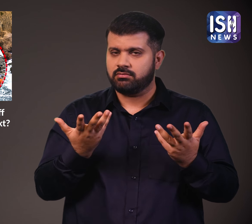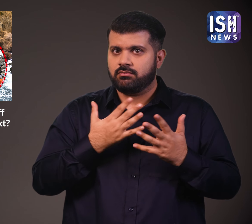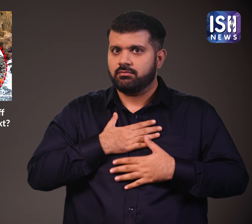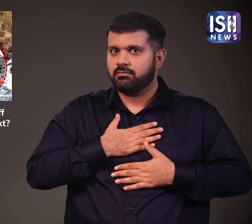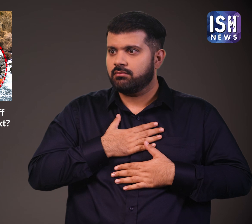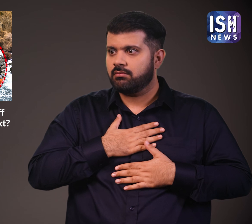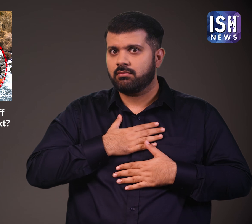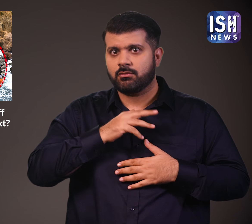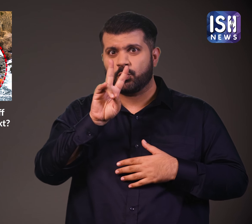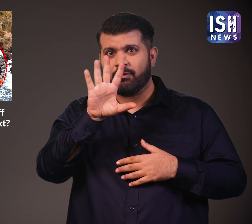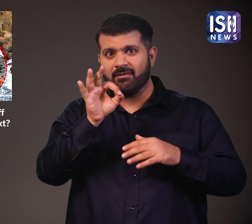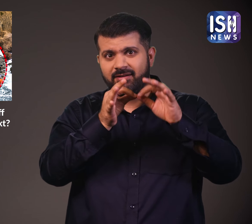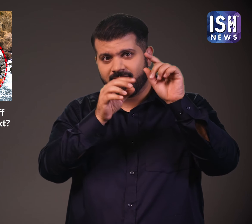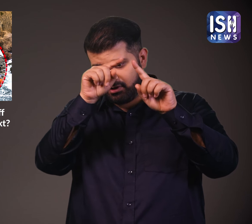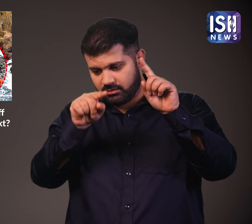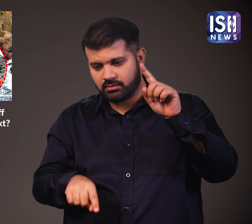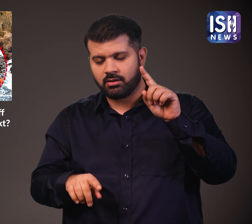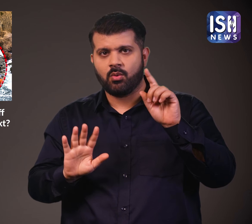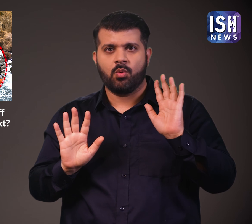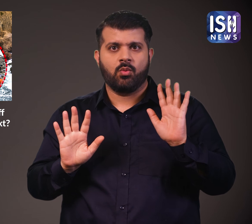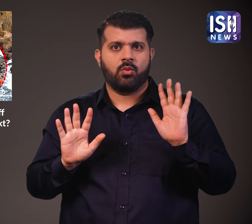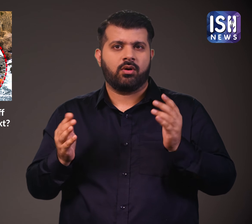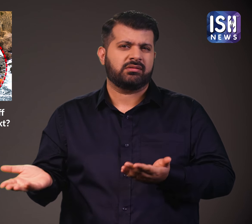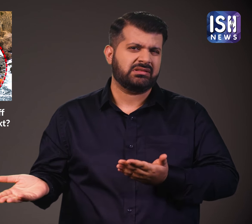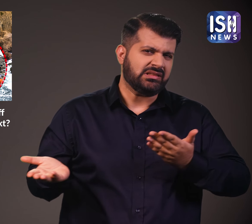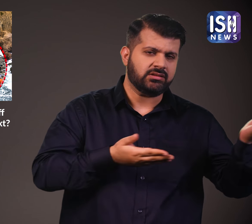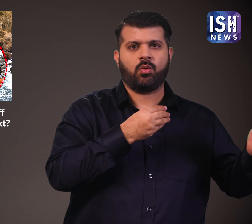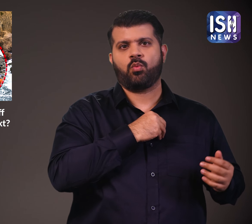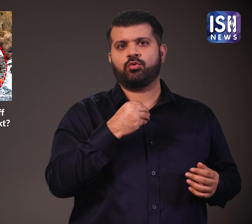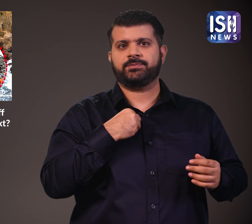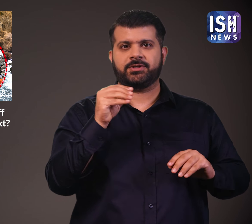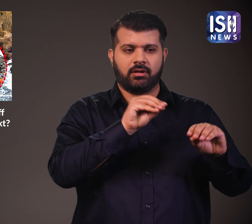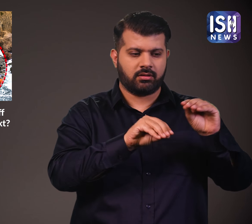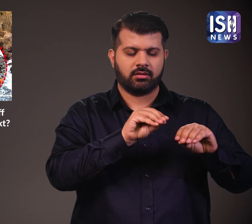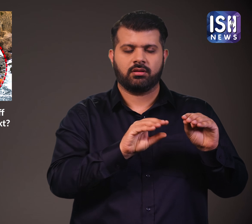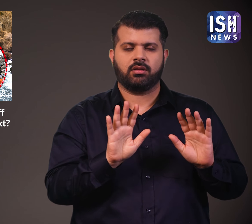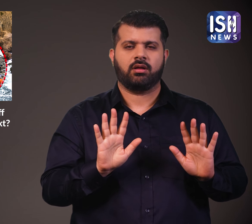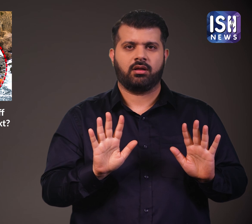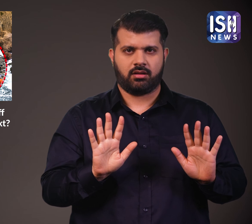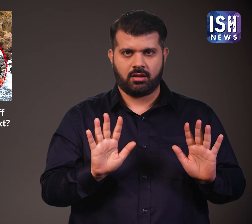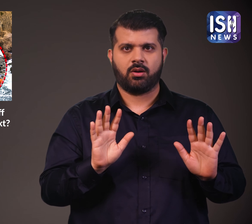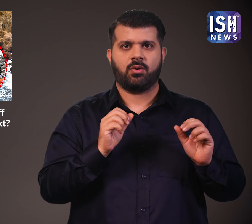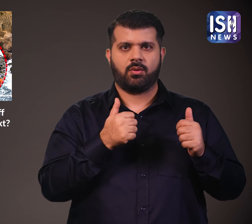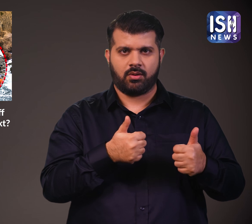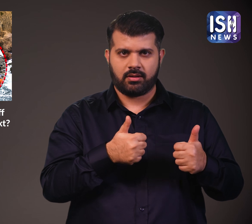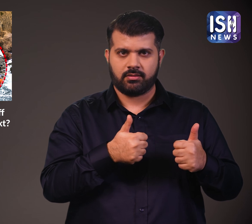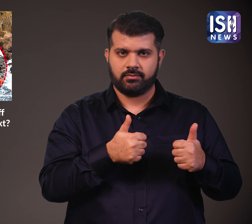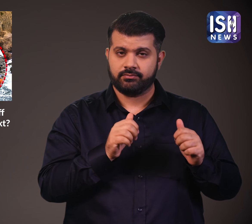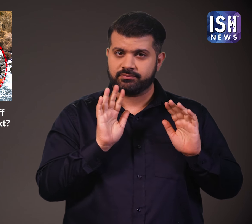Miraculously, they survived the 250-foot fall and were taken to the hospital.